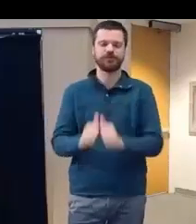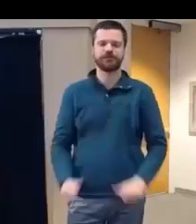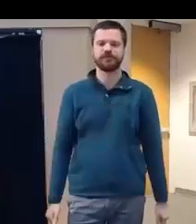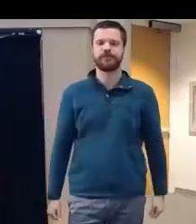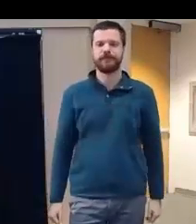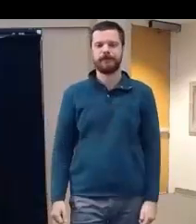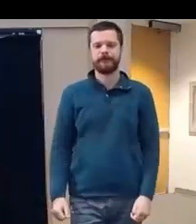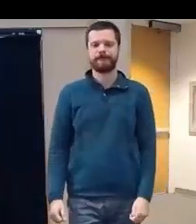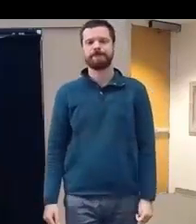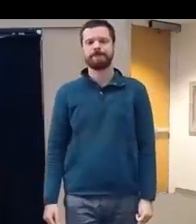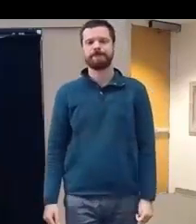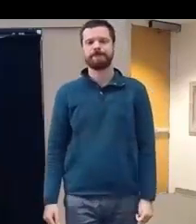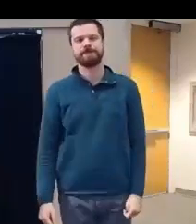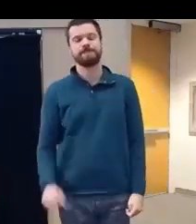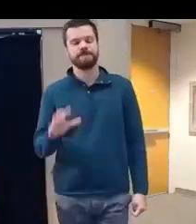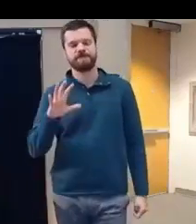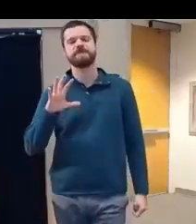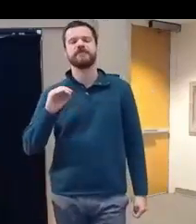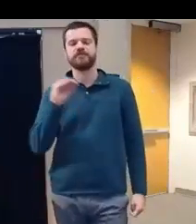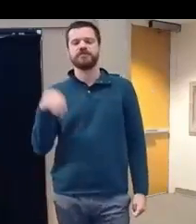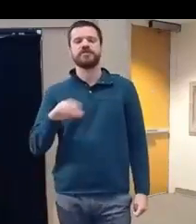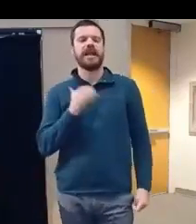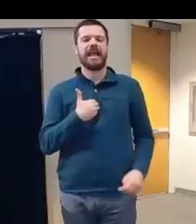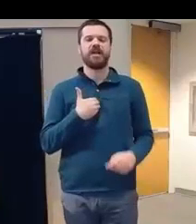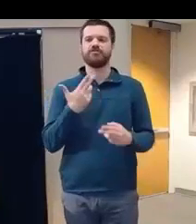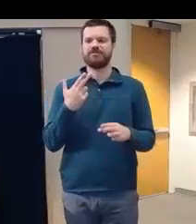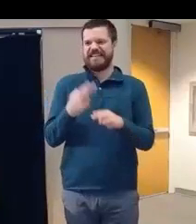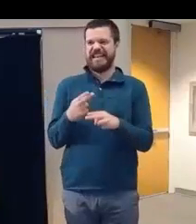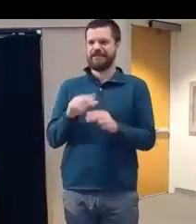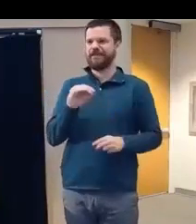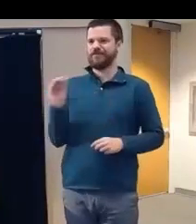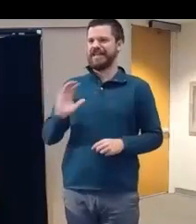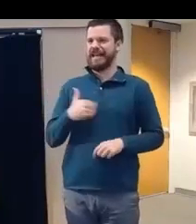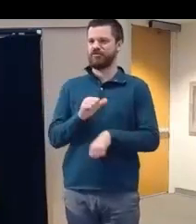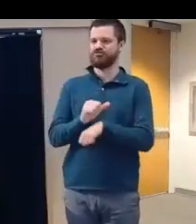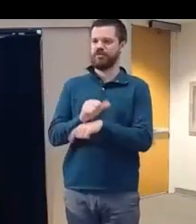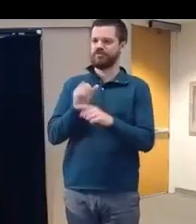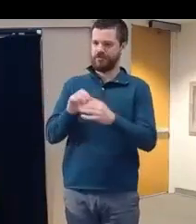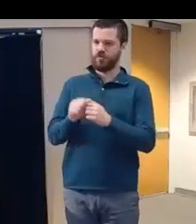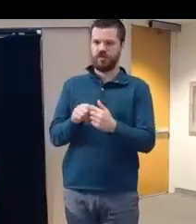so 50 of our job 50 of our name 50 of our job is about the liaison work I would